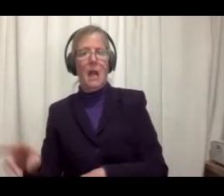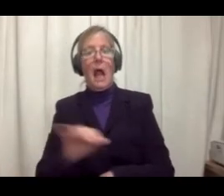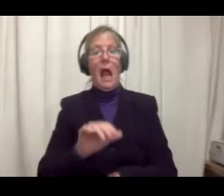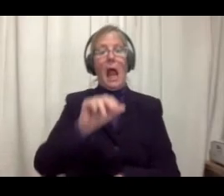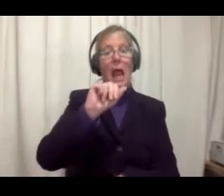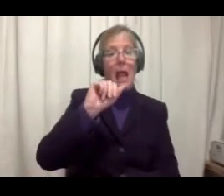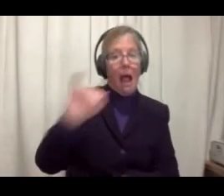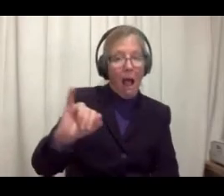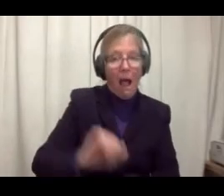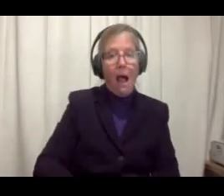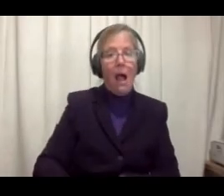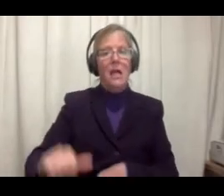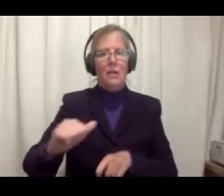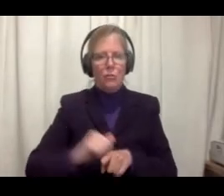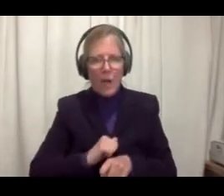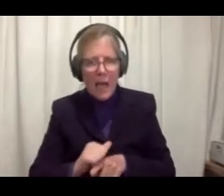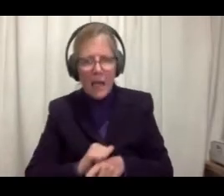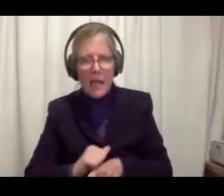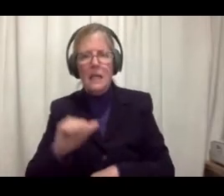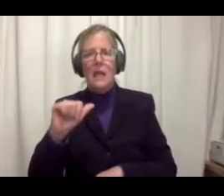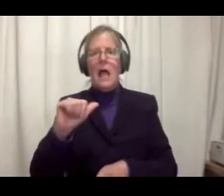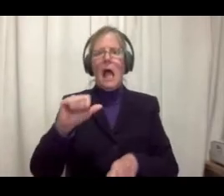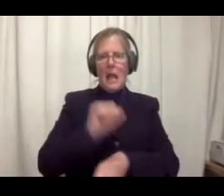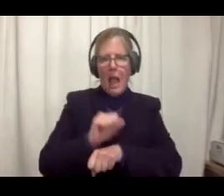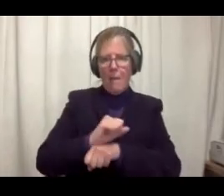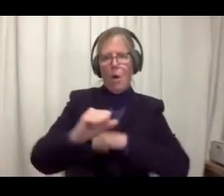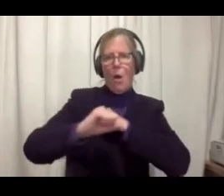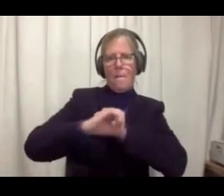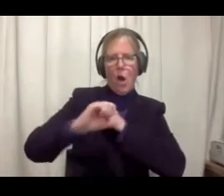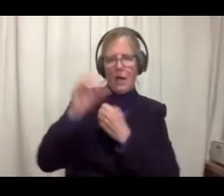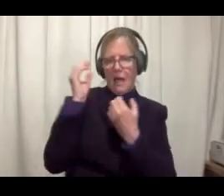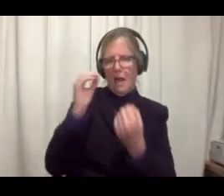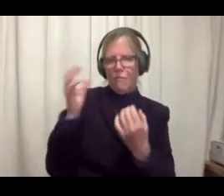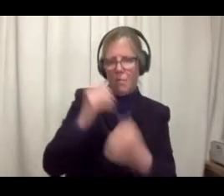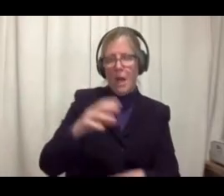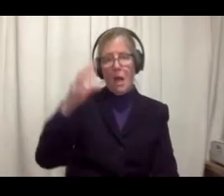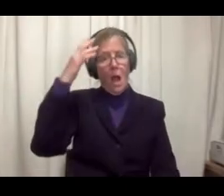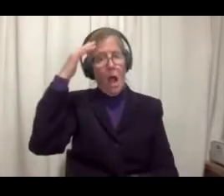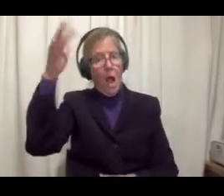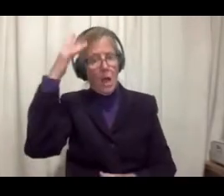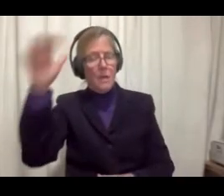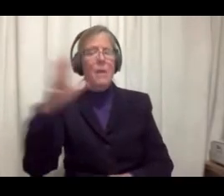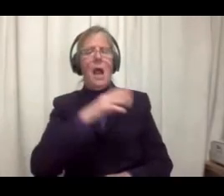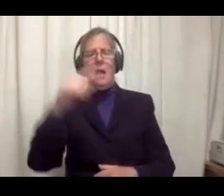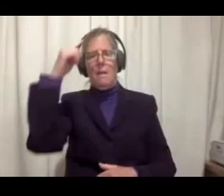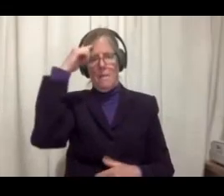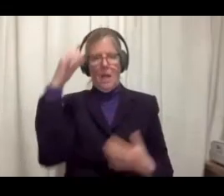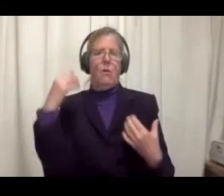There’s also a robust training library with over 300 on-demand sessions, many